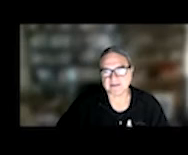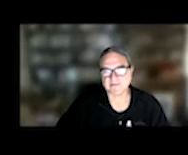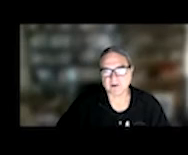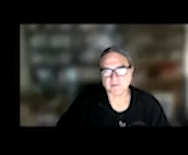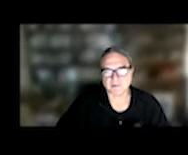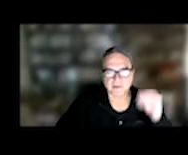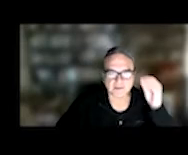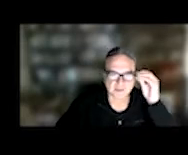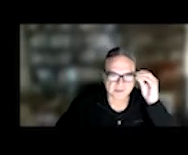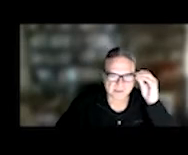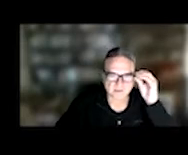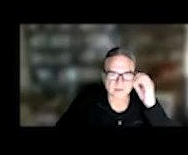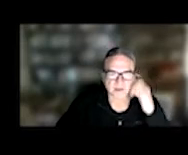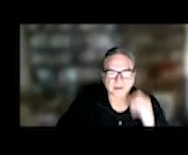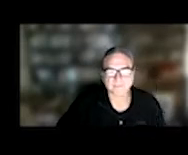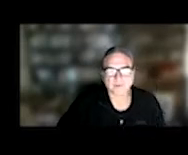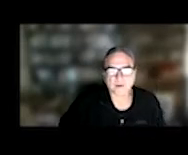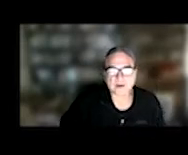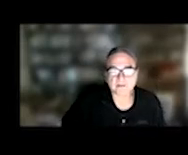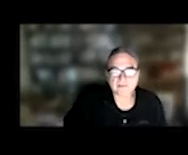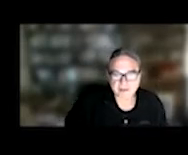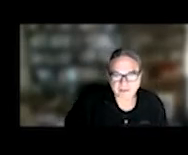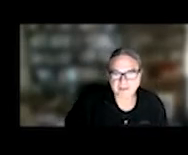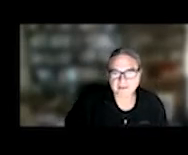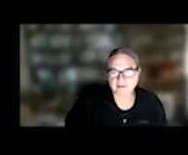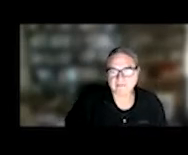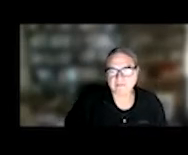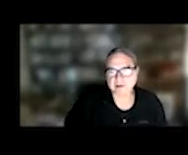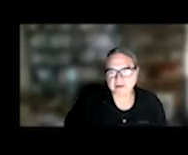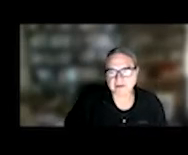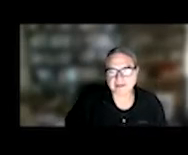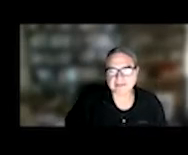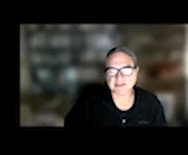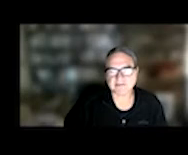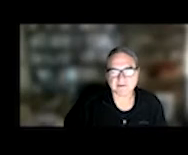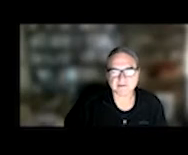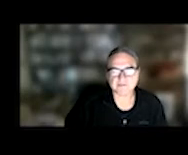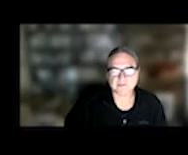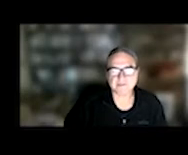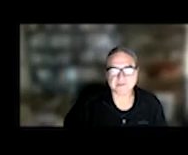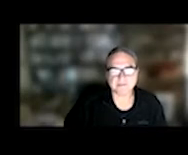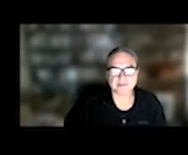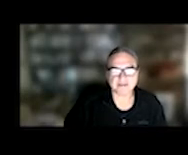that remarkable? So one out of three of American Indian, Alaska native adults with disabilities